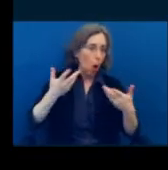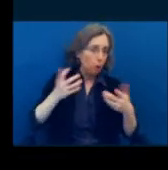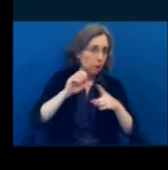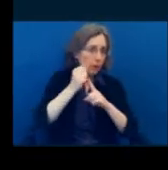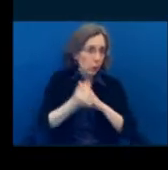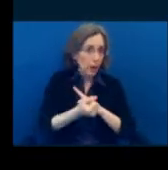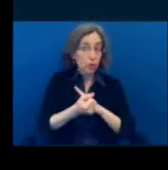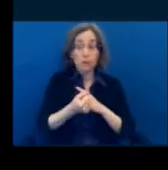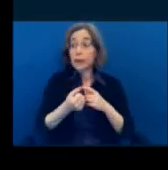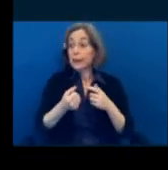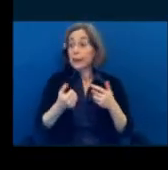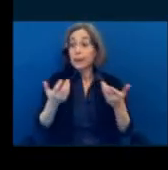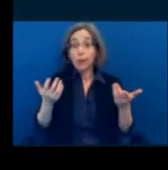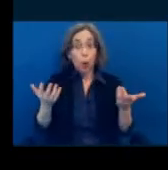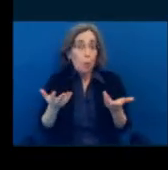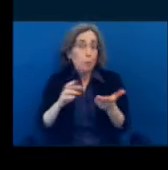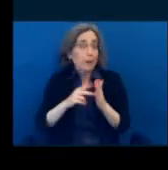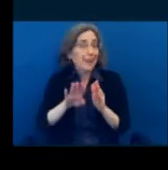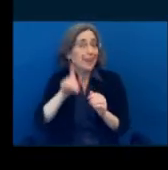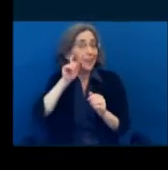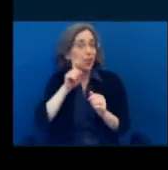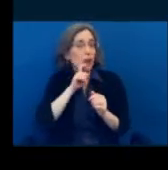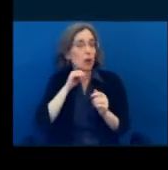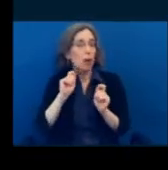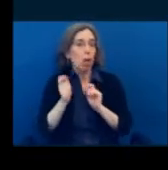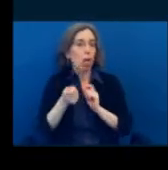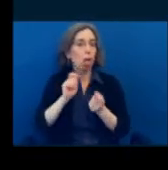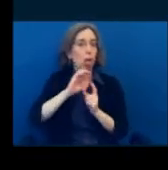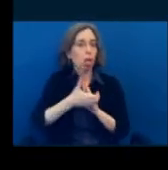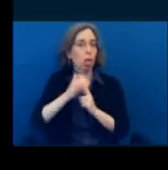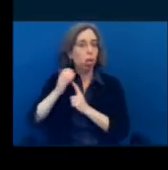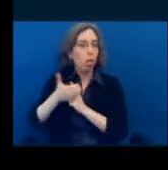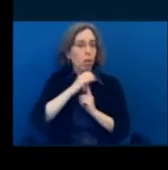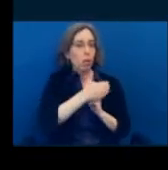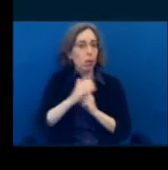ALTERED HIS GENDER PRESENTATION TO NAVIGATE SOCIETY'S NARMS AND EXPECTATION.